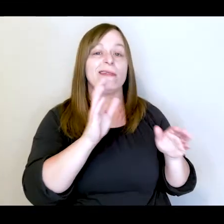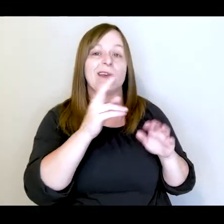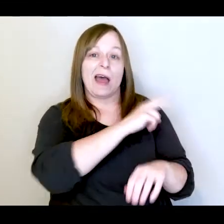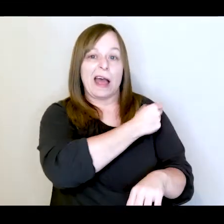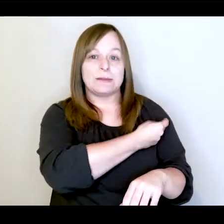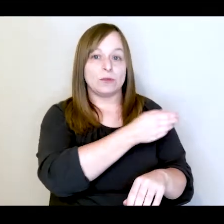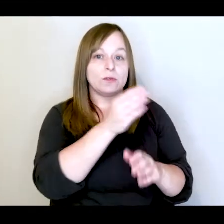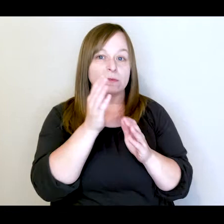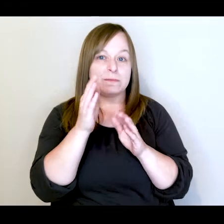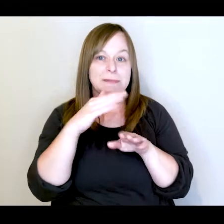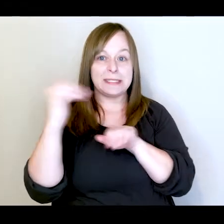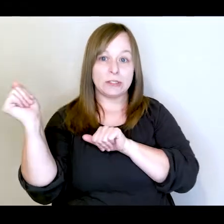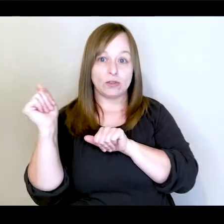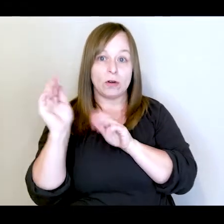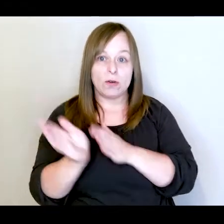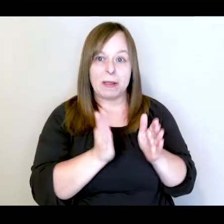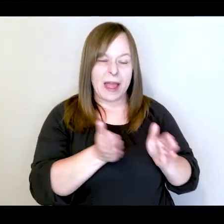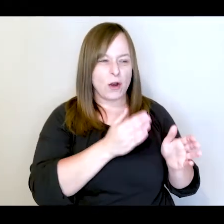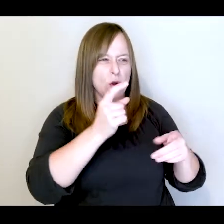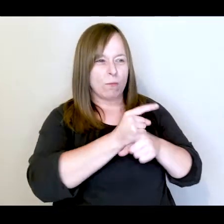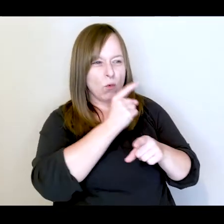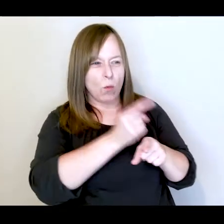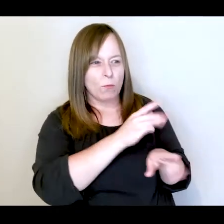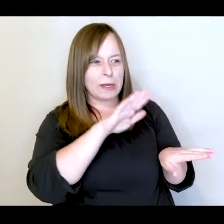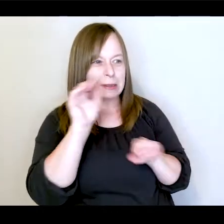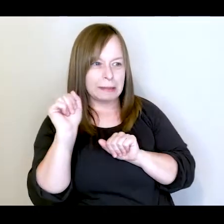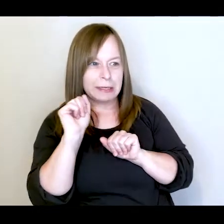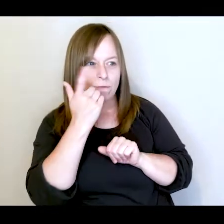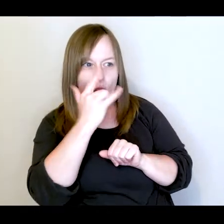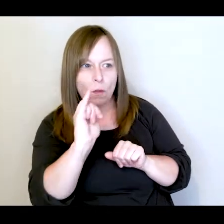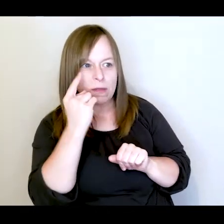planner is going to start looking at what an appropriate discharge is.